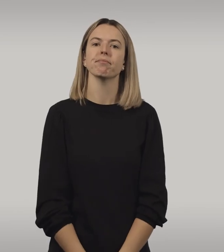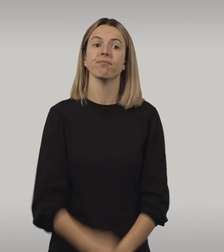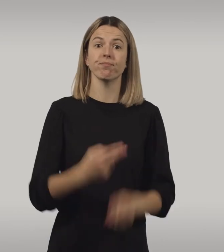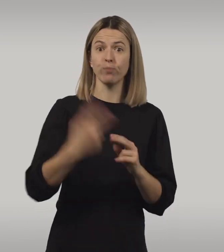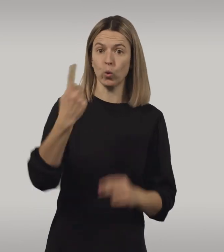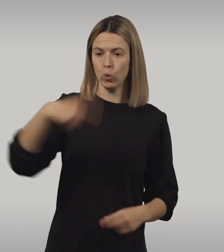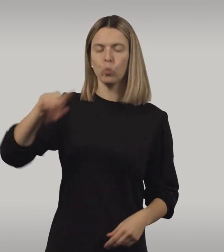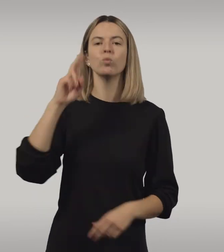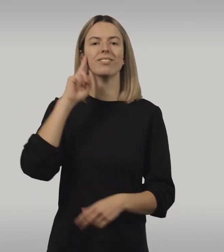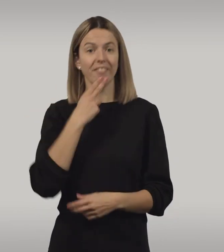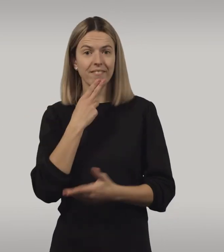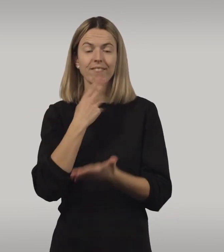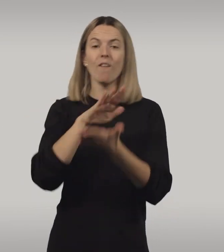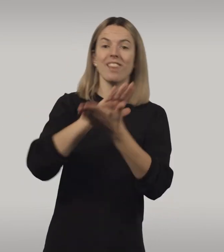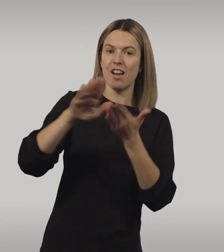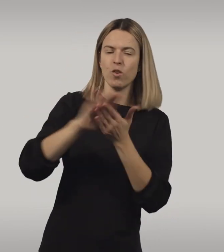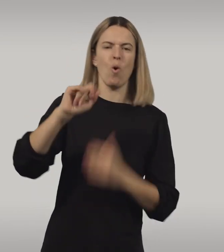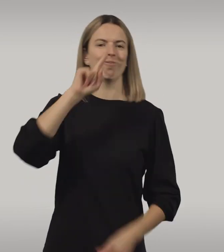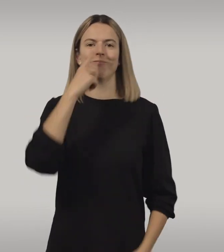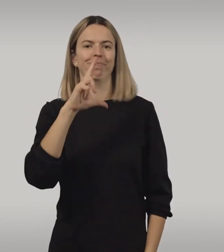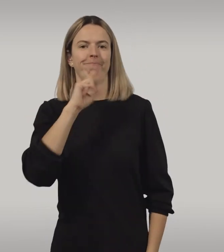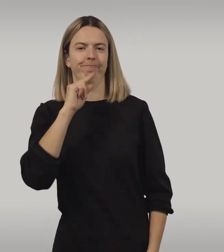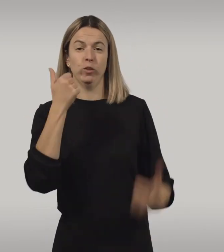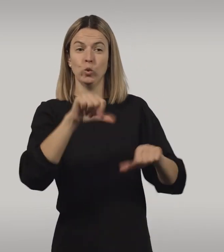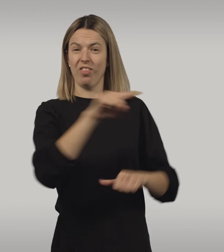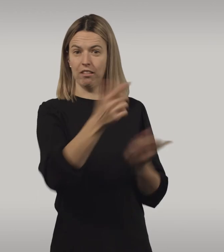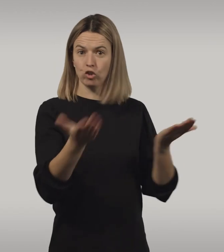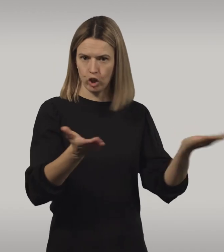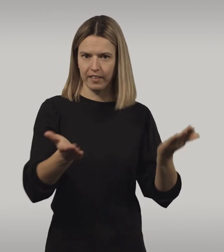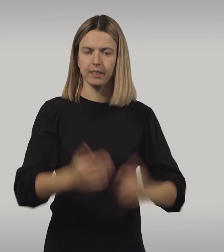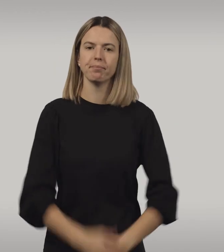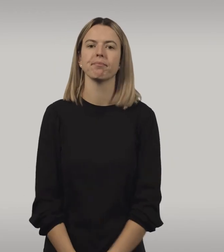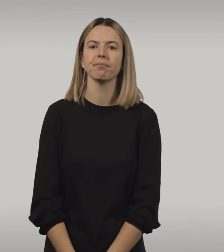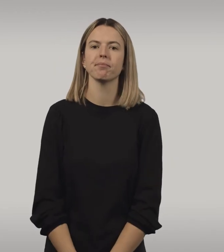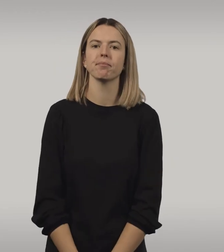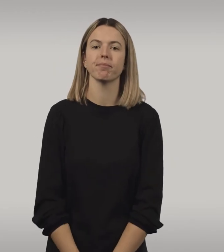the need to register to use the service, except for making calls to emergency services;